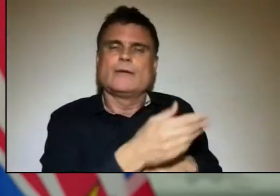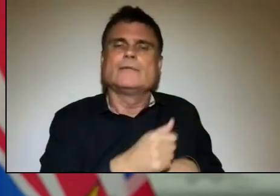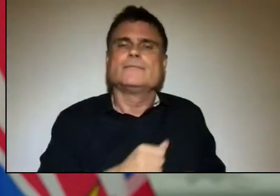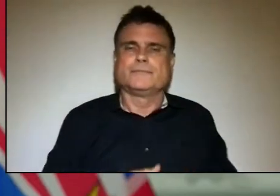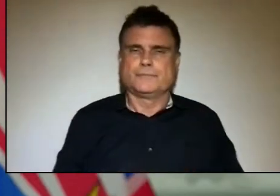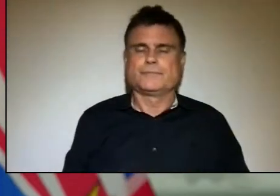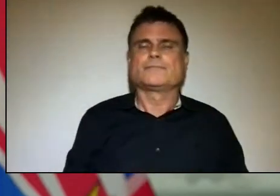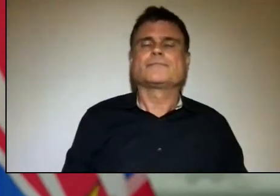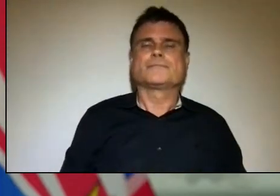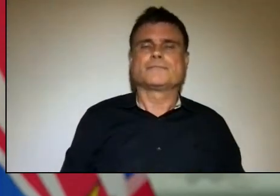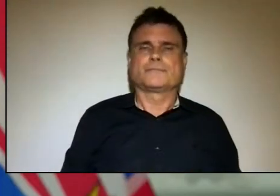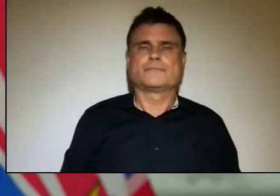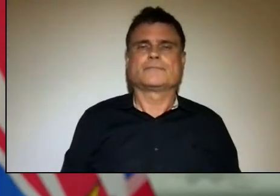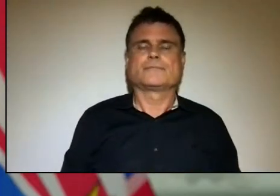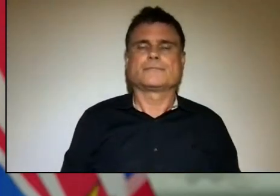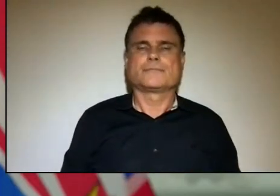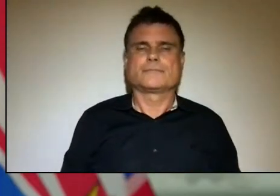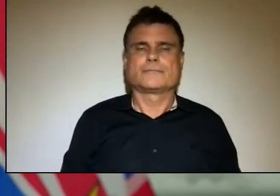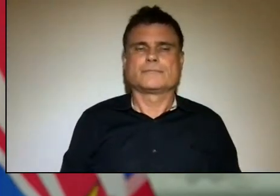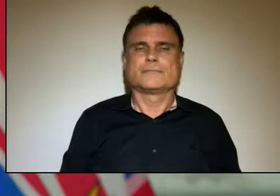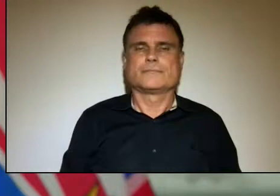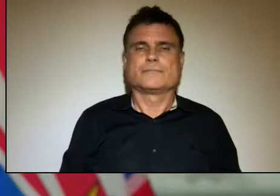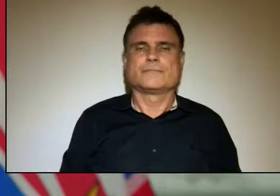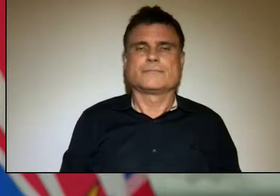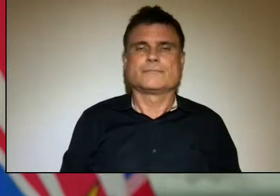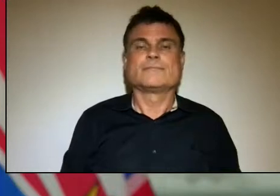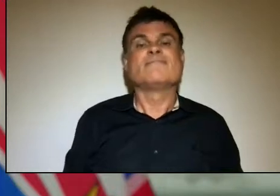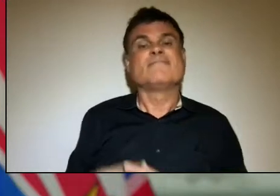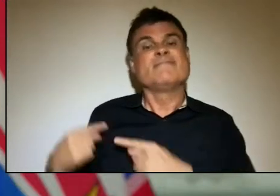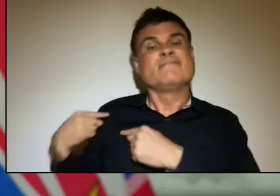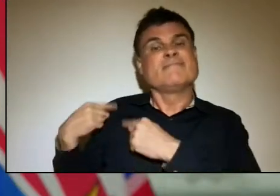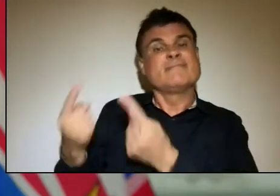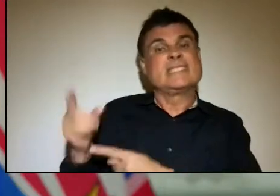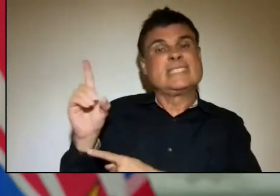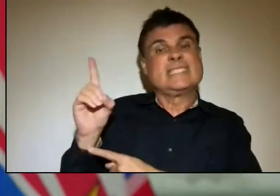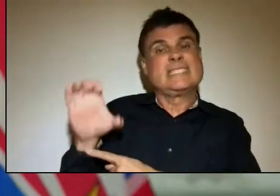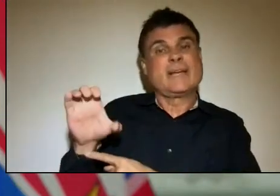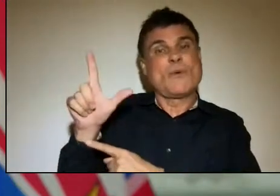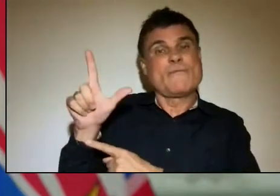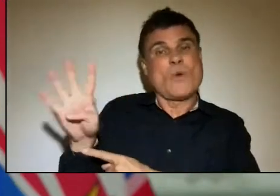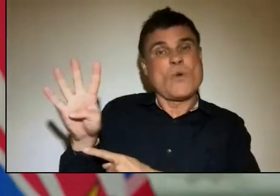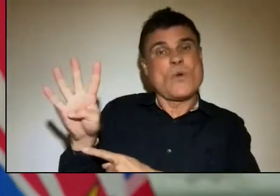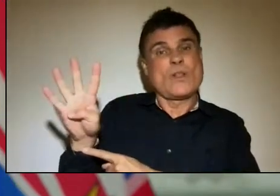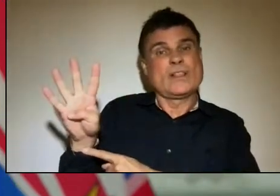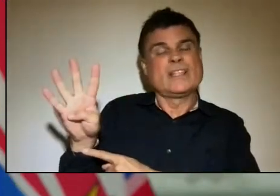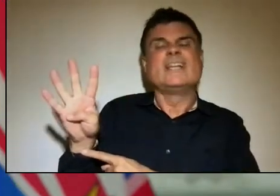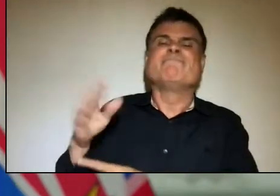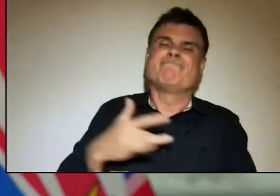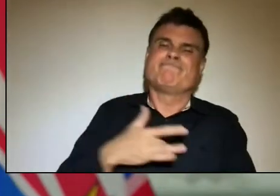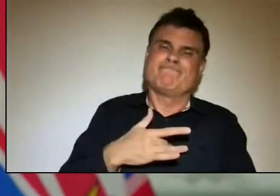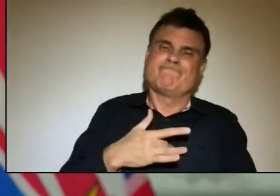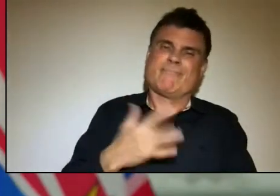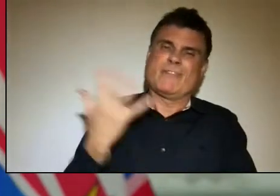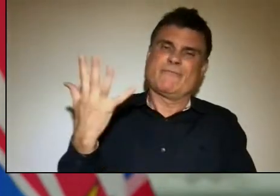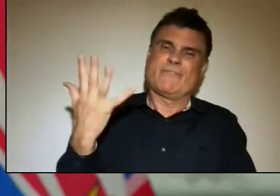or ICU.